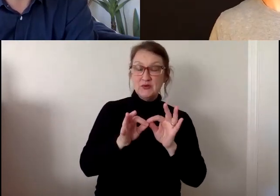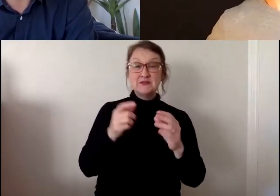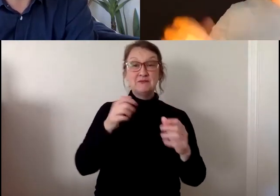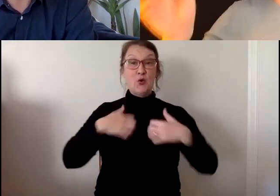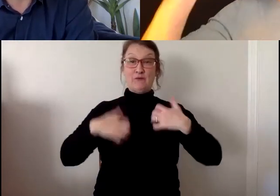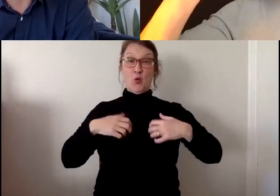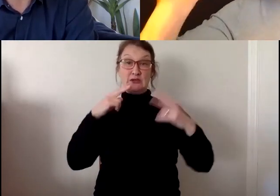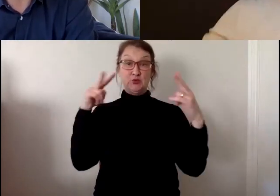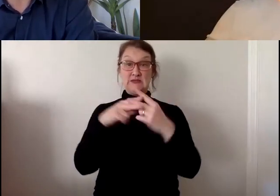Bye.